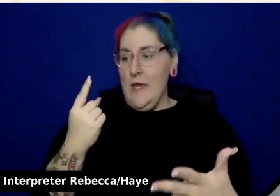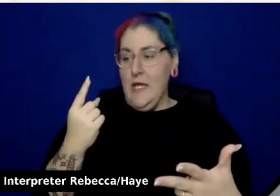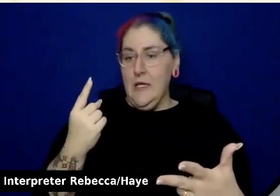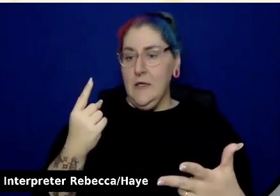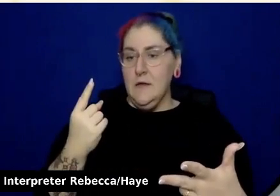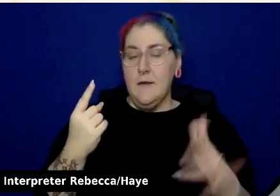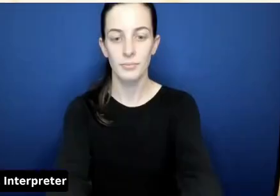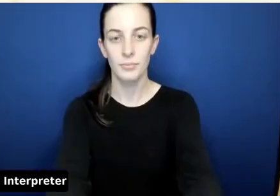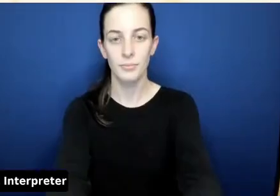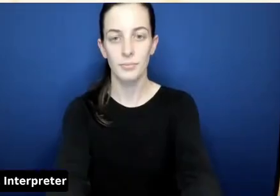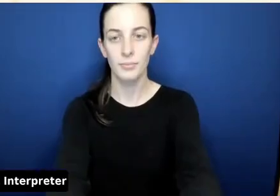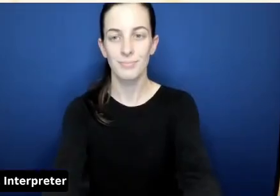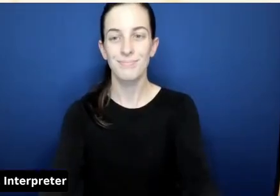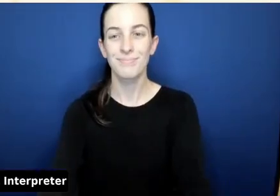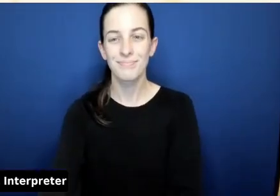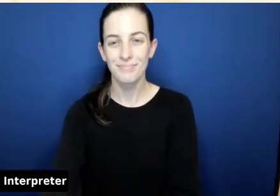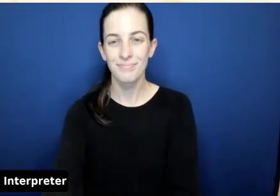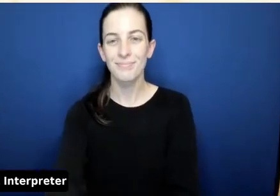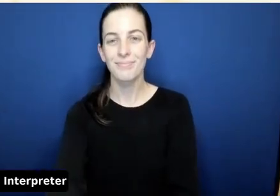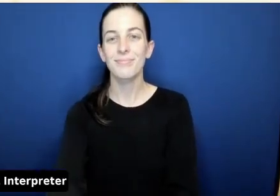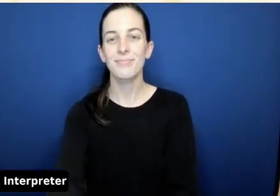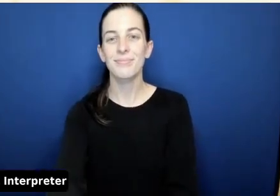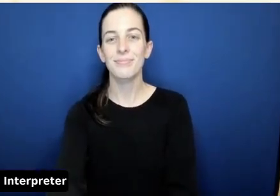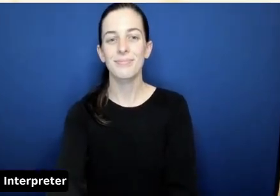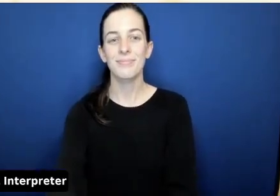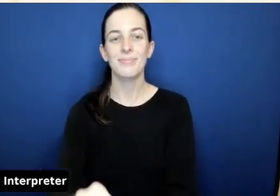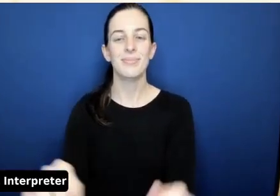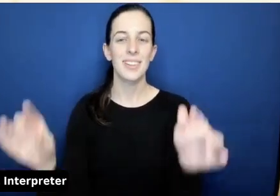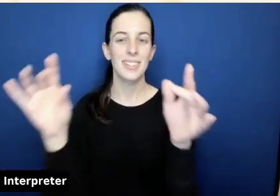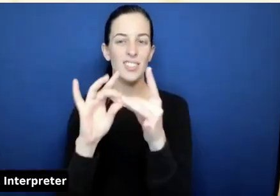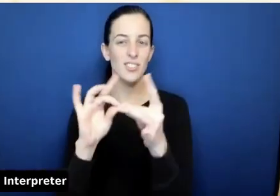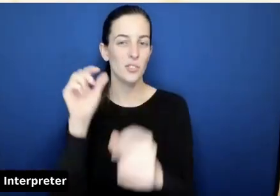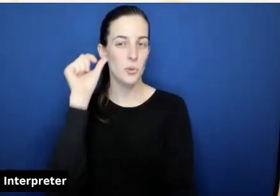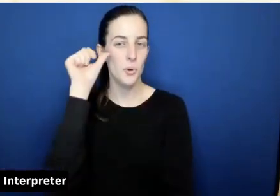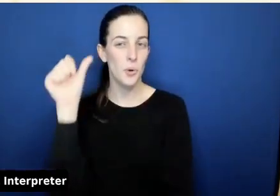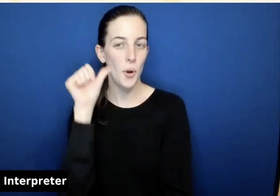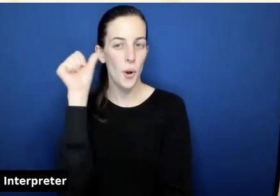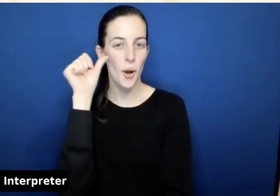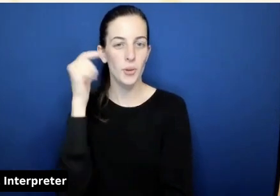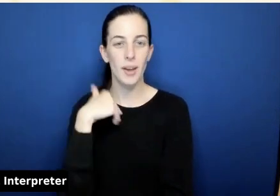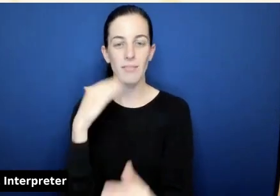[Screen Reader Voice]